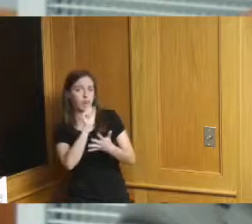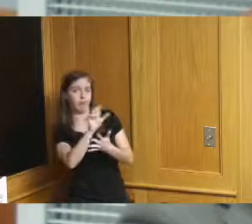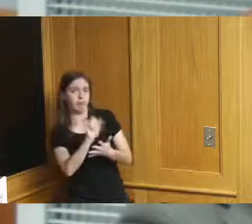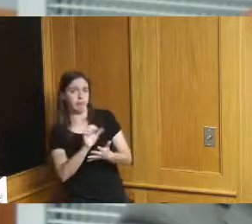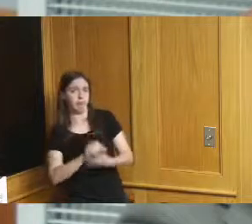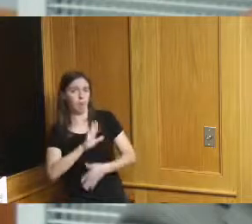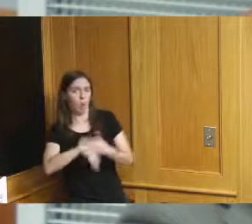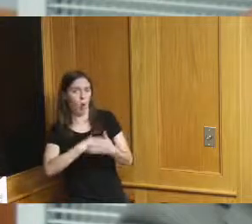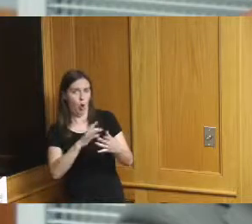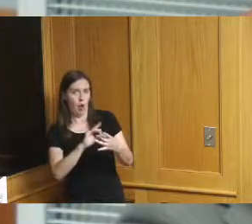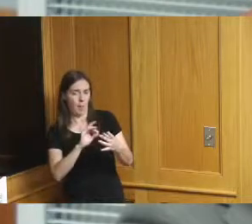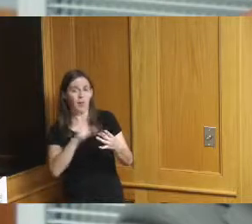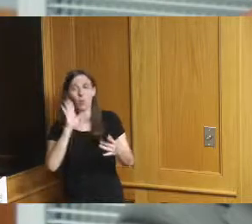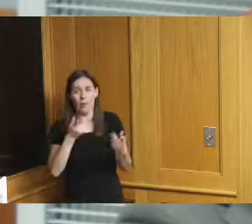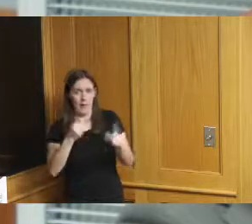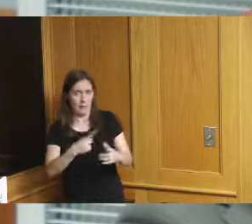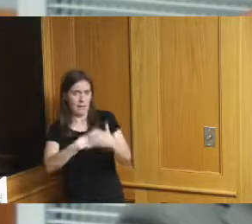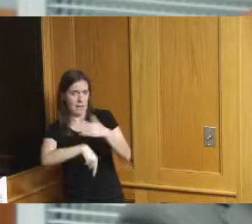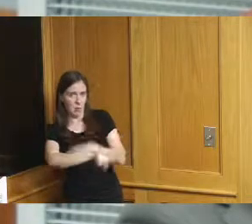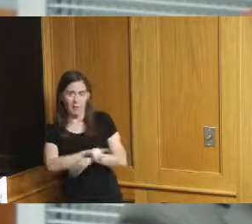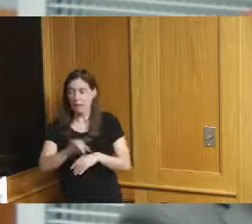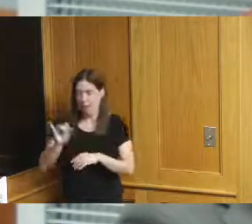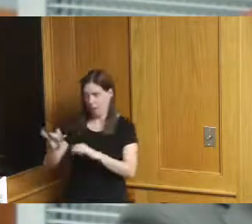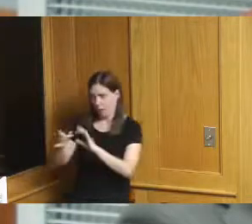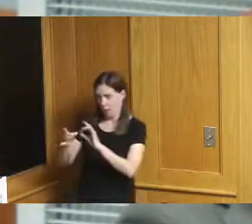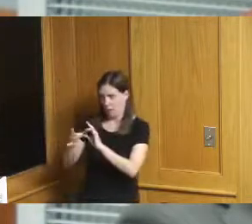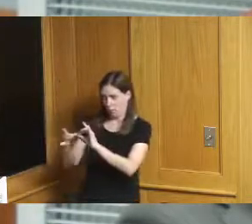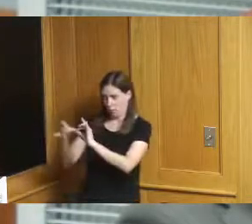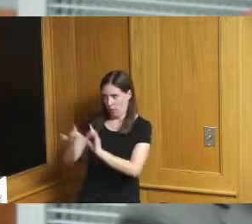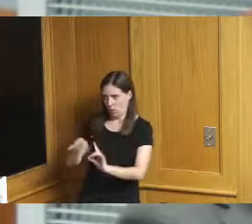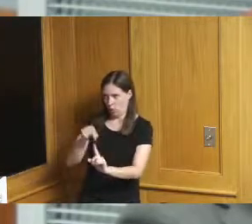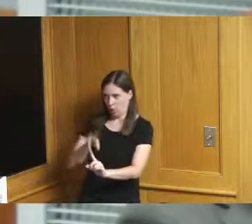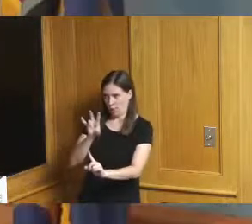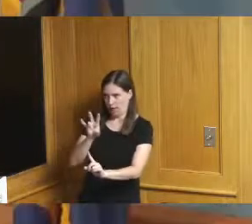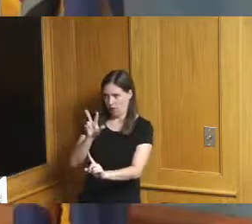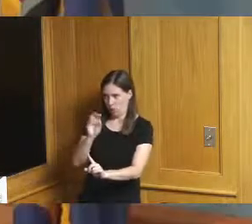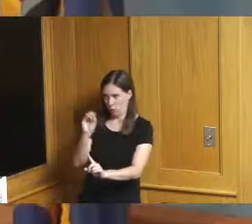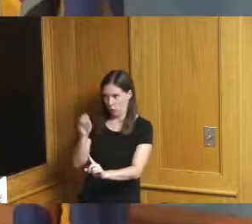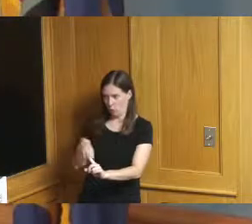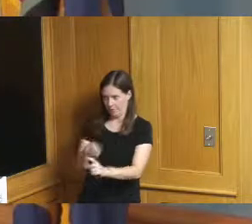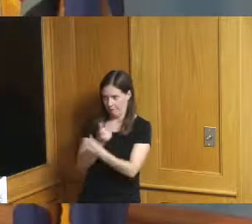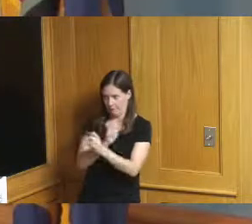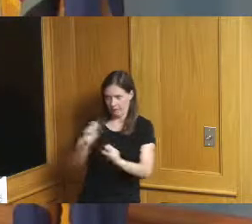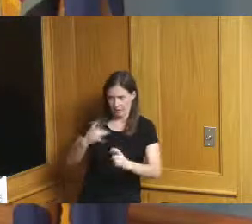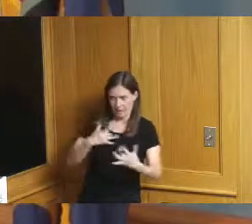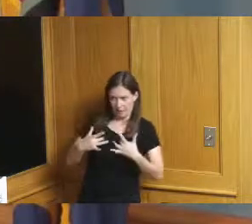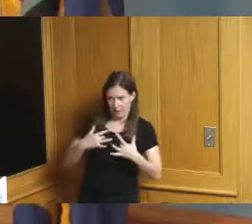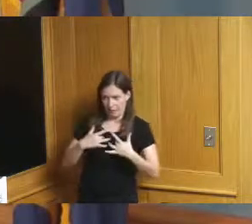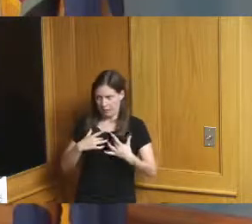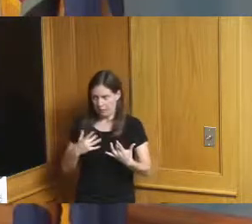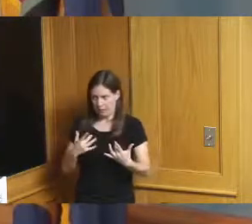meeting next week the comments as it relates to 73 in public having safety issues which is major